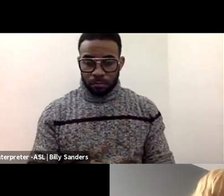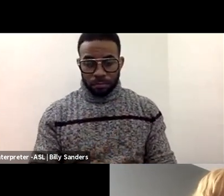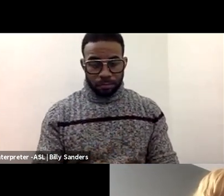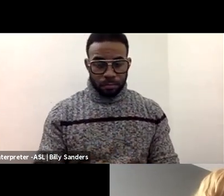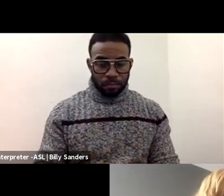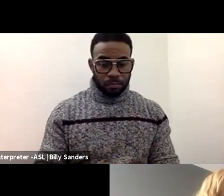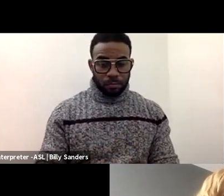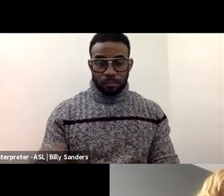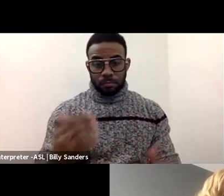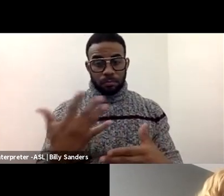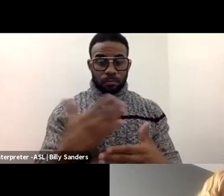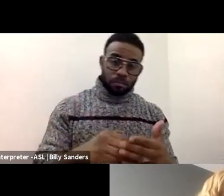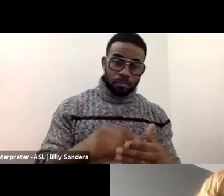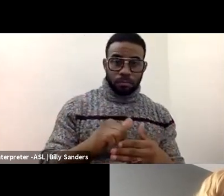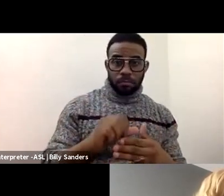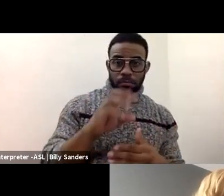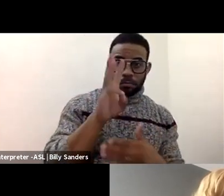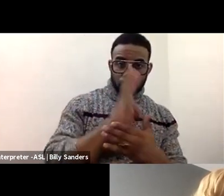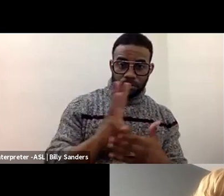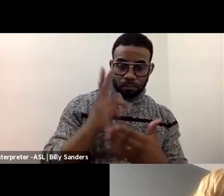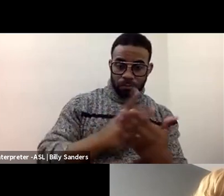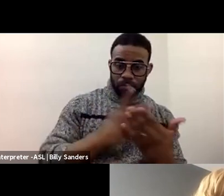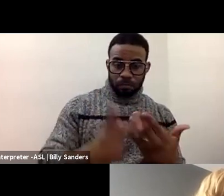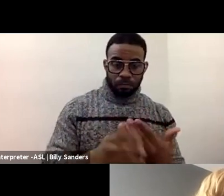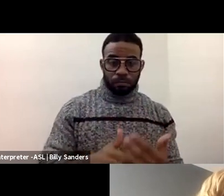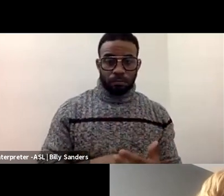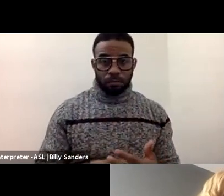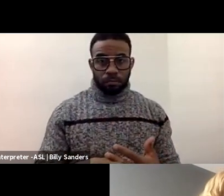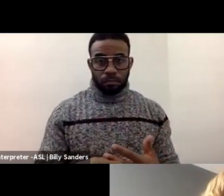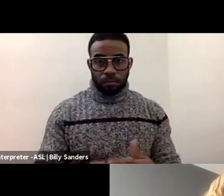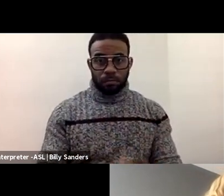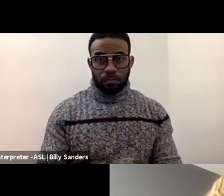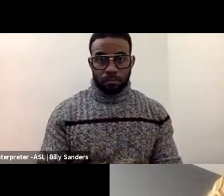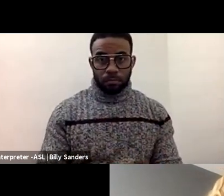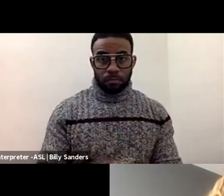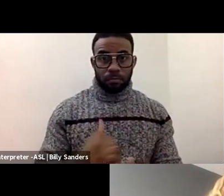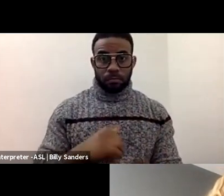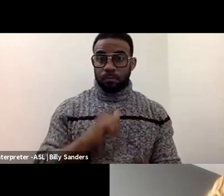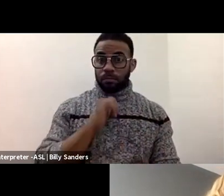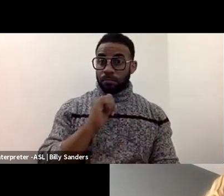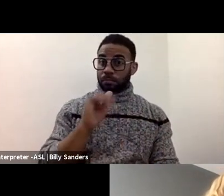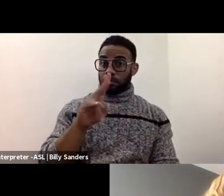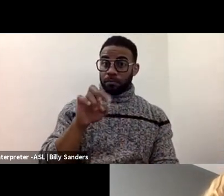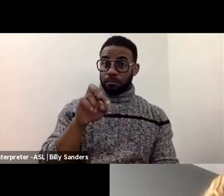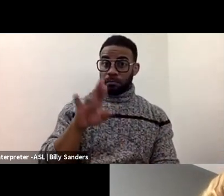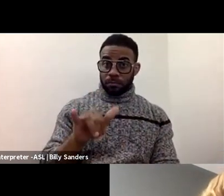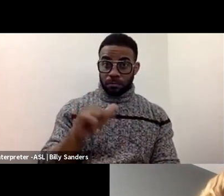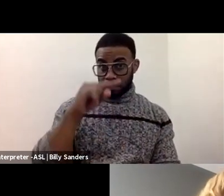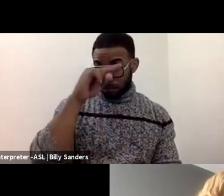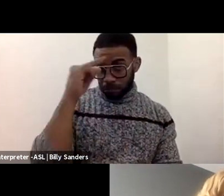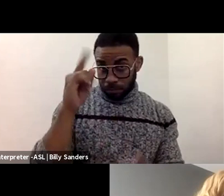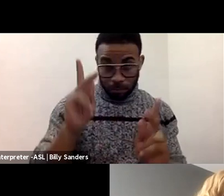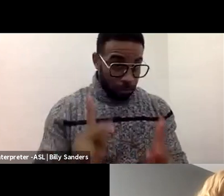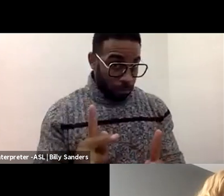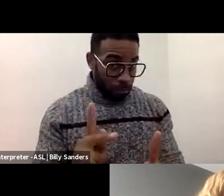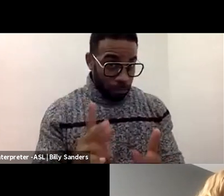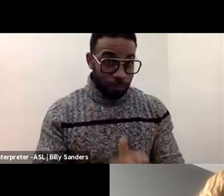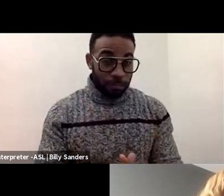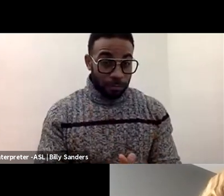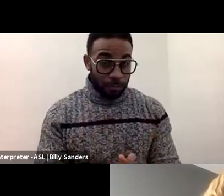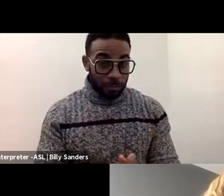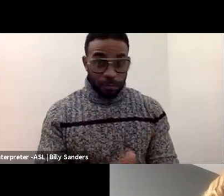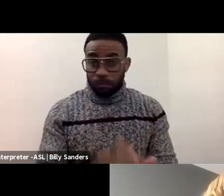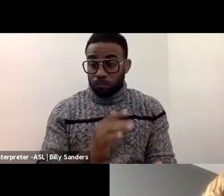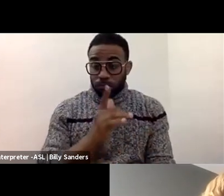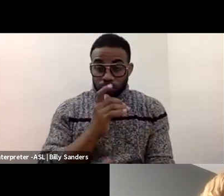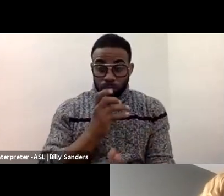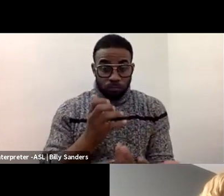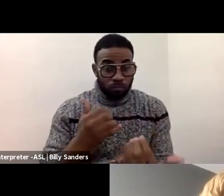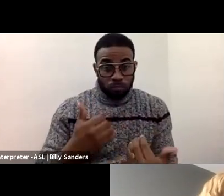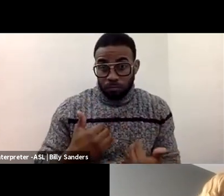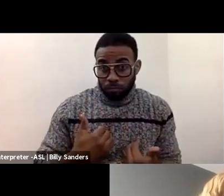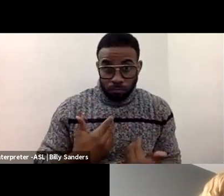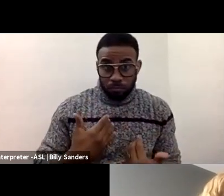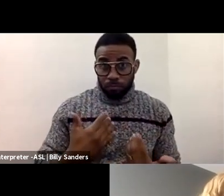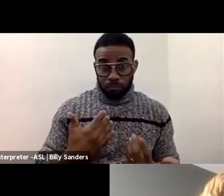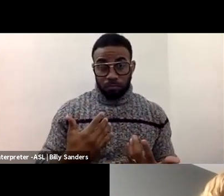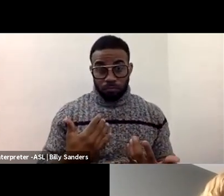as a part of a six program. I am a non-binary Black person who has myasthenia gravis, partial